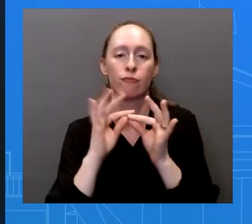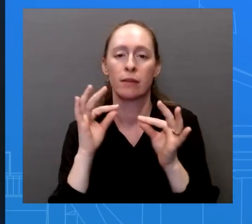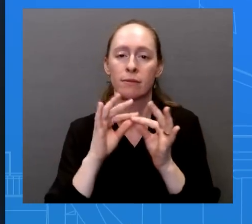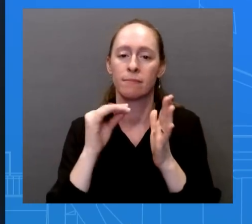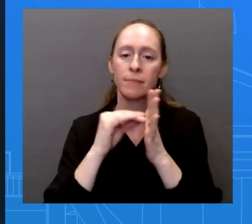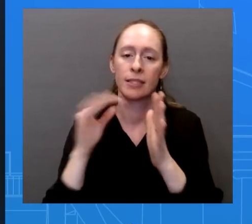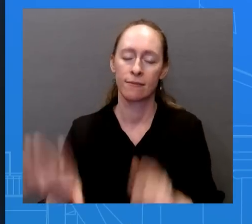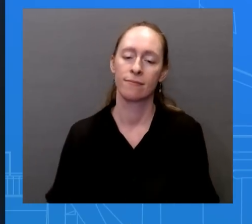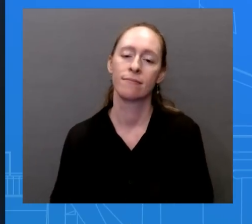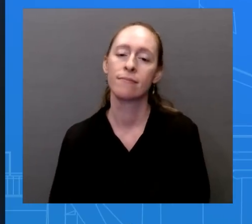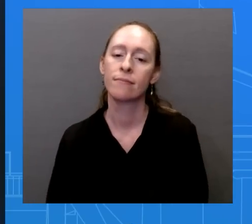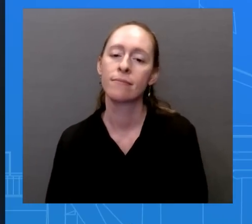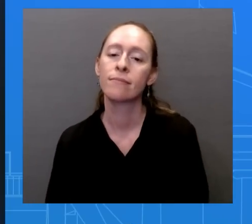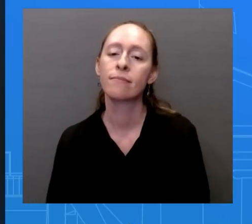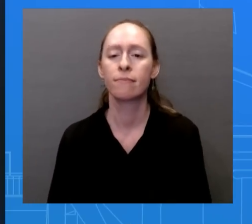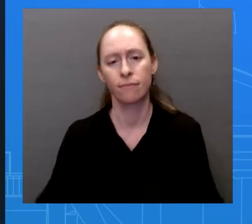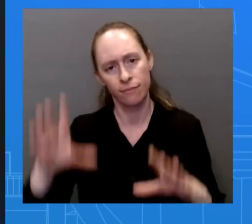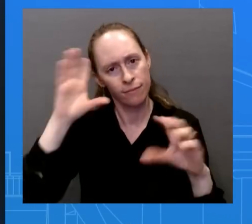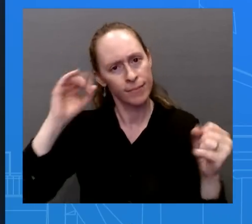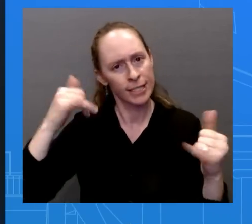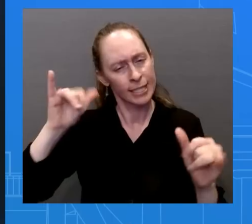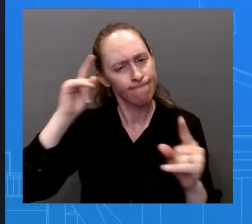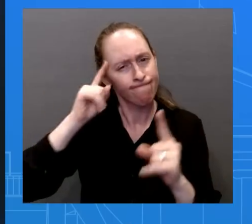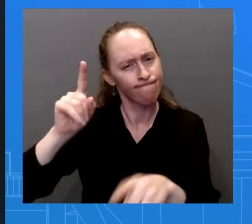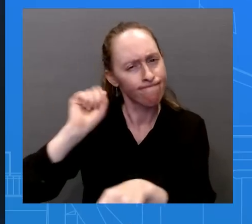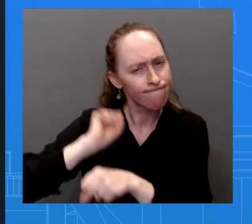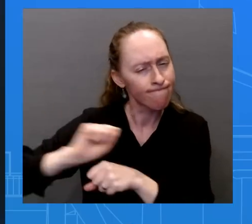And the pandemic has also caused these global challenges.